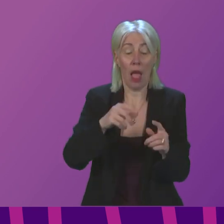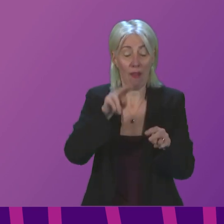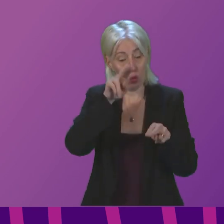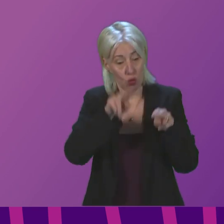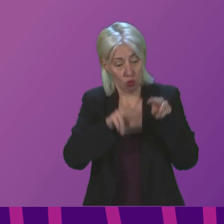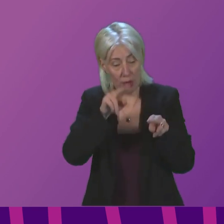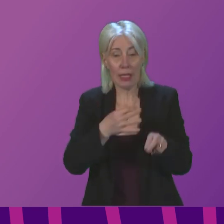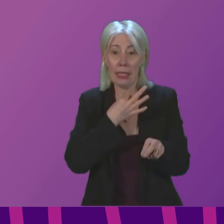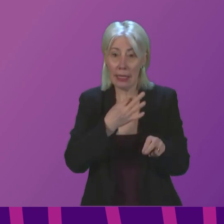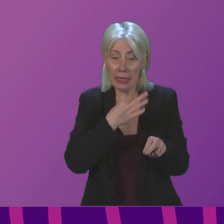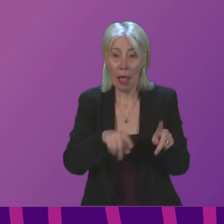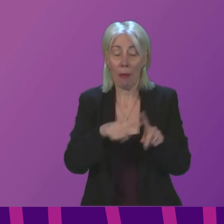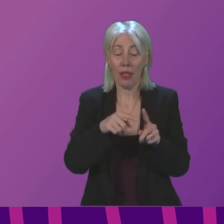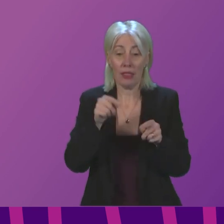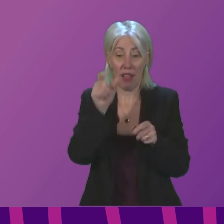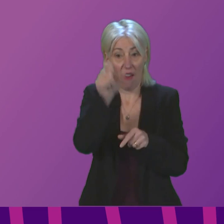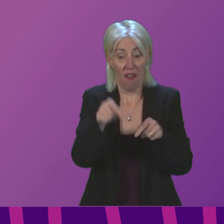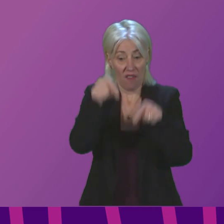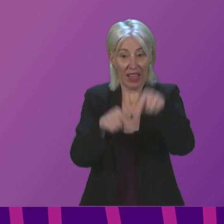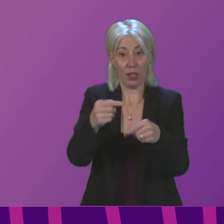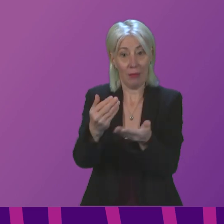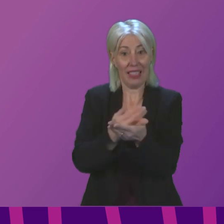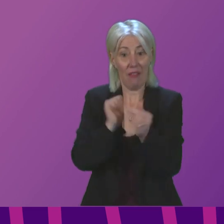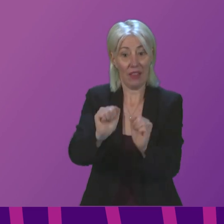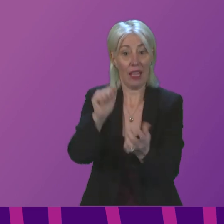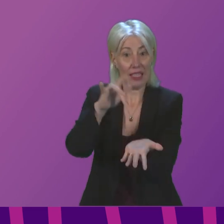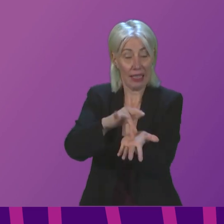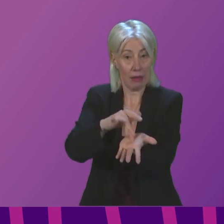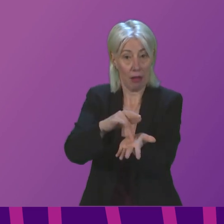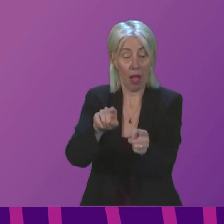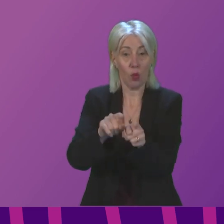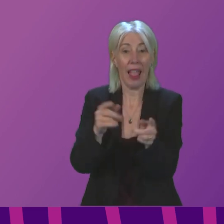safety at its heart, and that also looks at what is most effective in reducing reoffending.